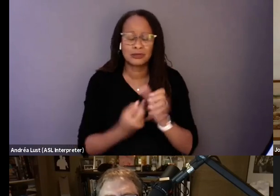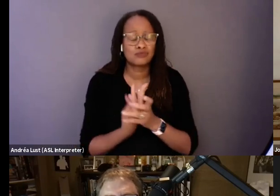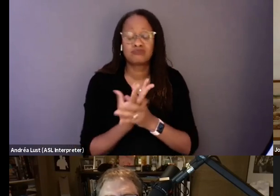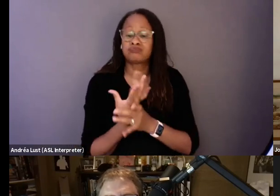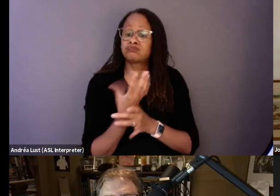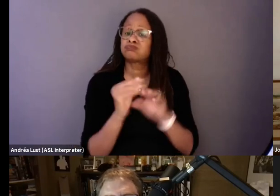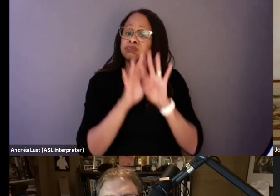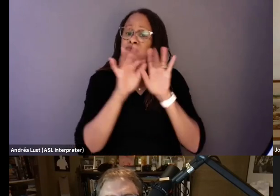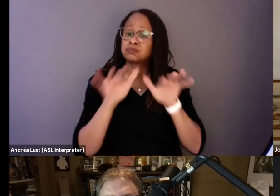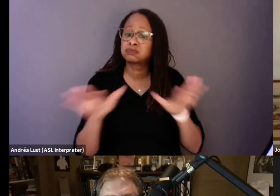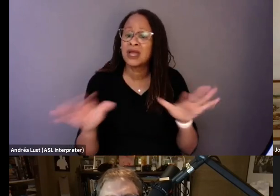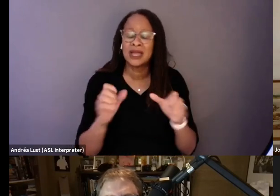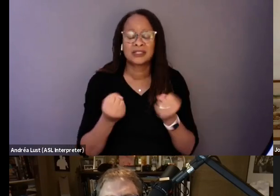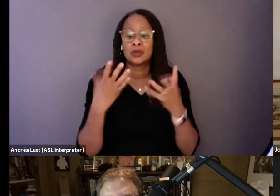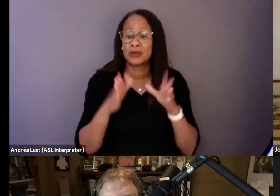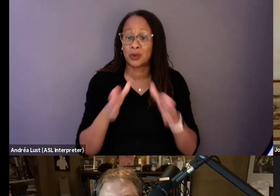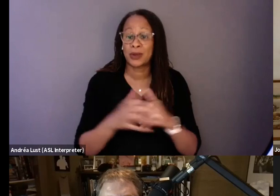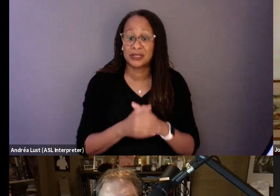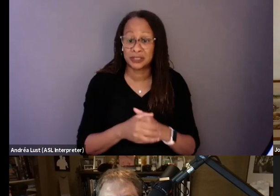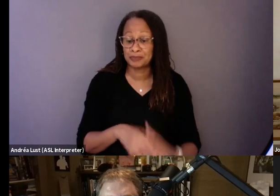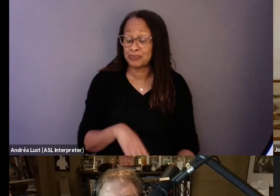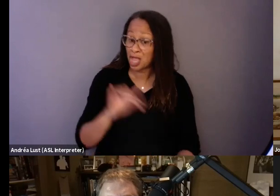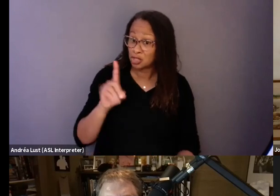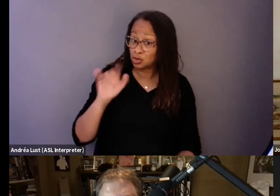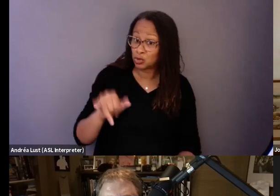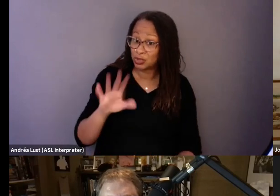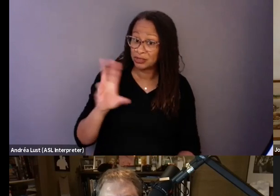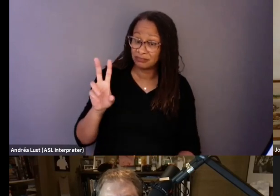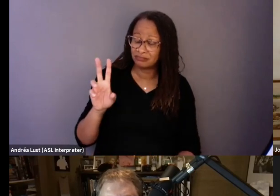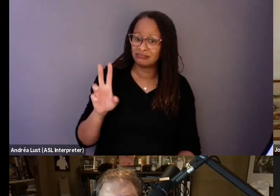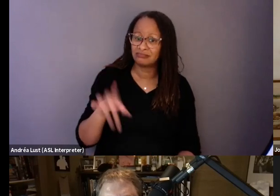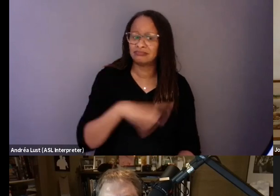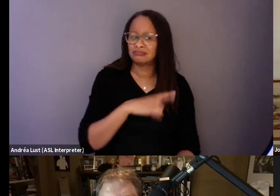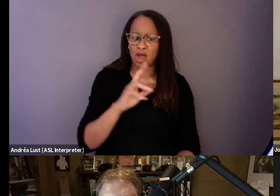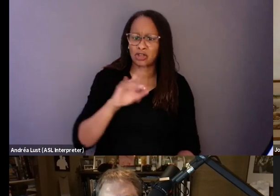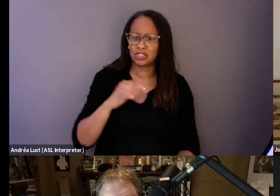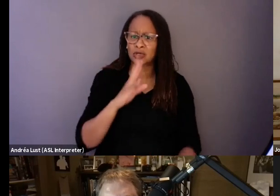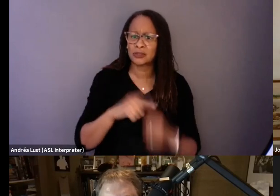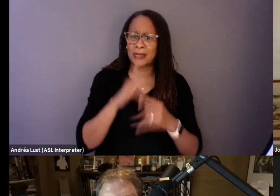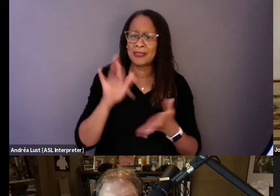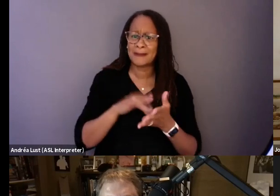Judy, RJ brought up the moment, the kind of mid '70s moment. I will take a slightly different tack on that